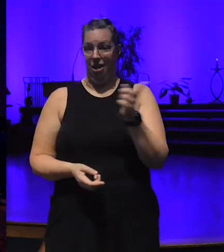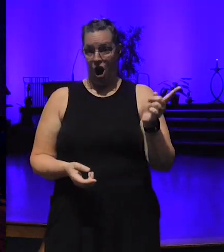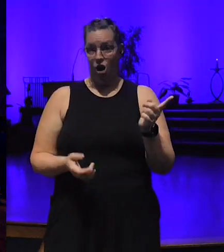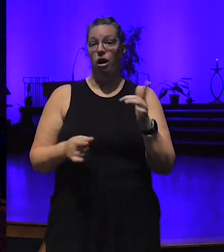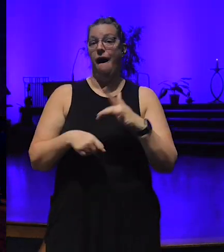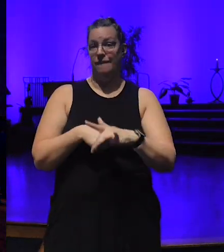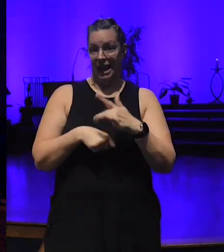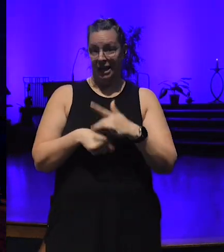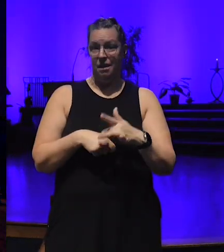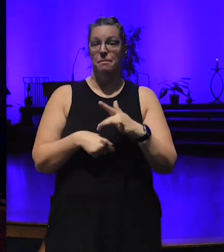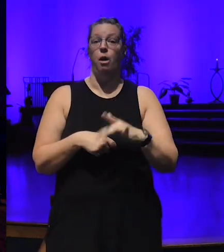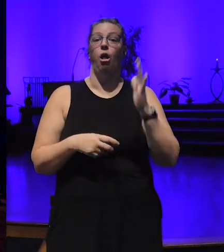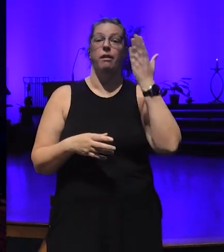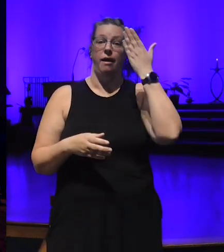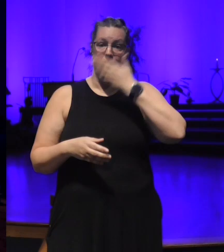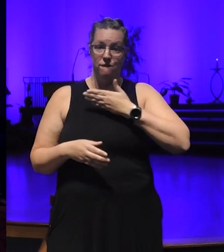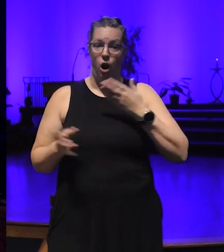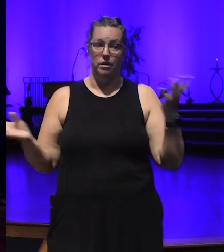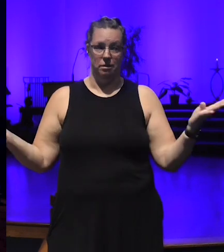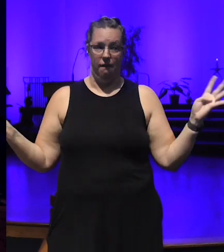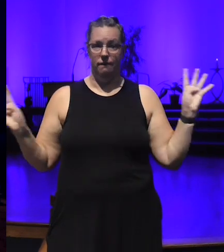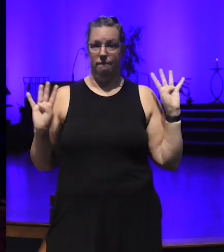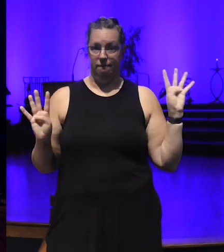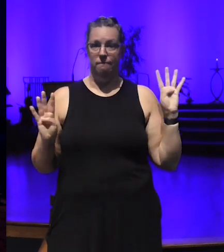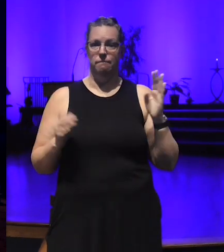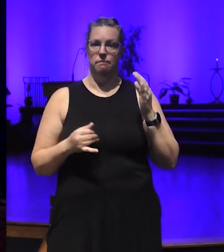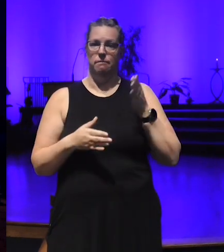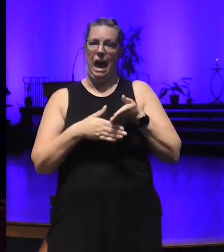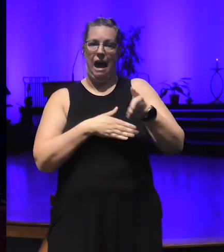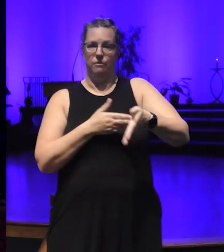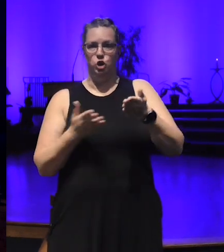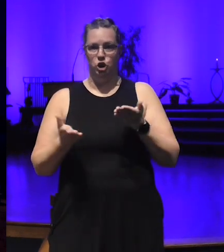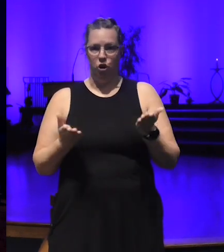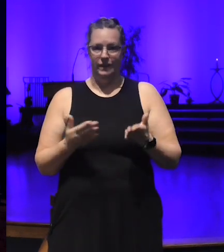in front of the stage for prayer at the completion of the service